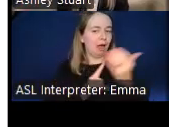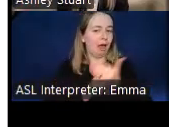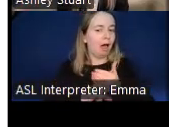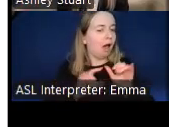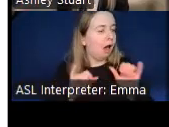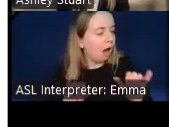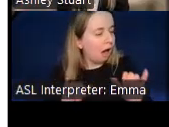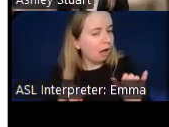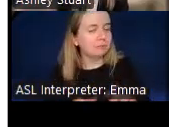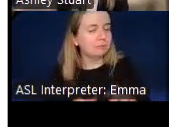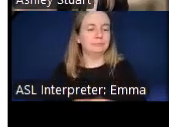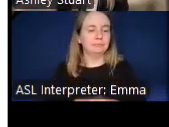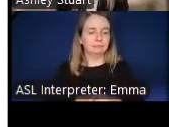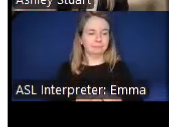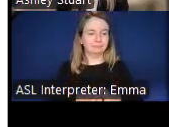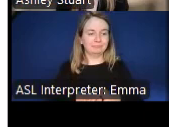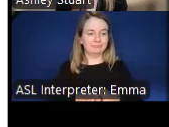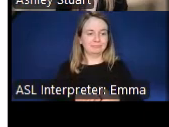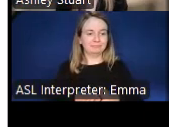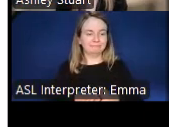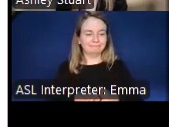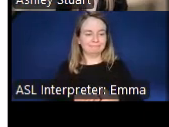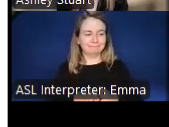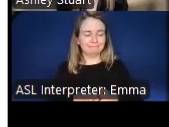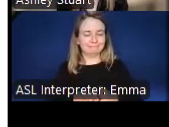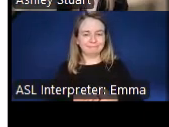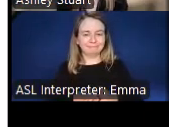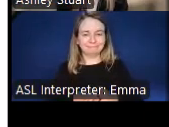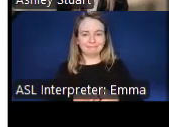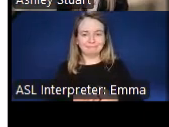Lastly, impulse control is something that's essentially